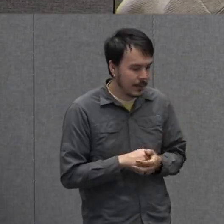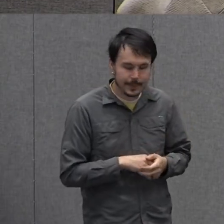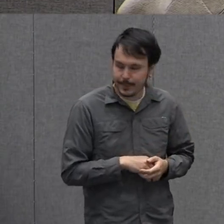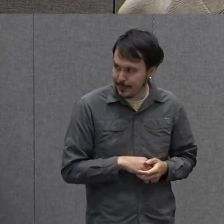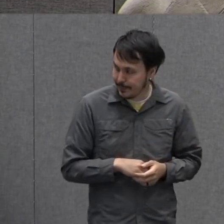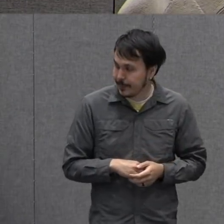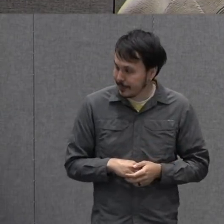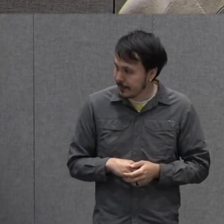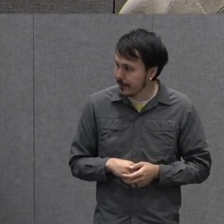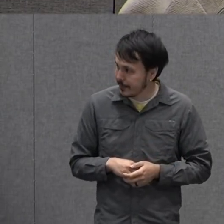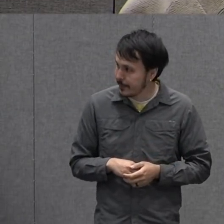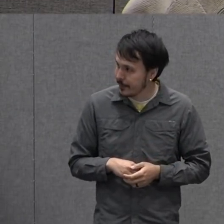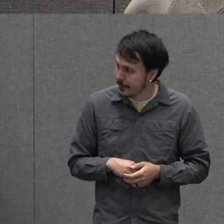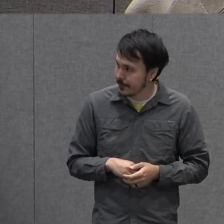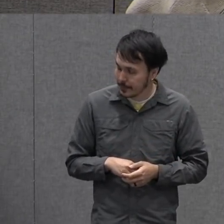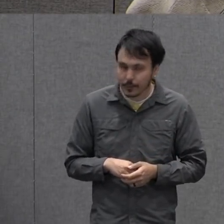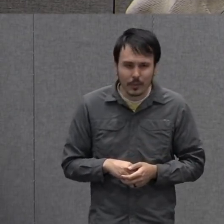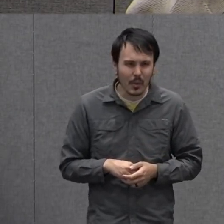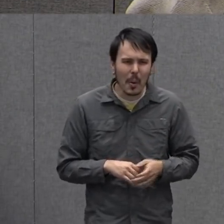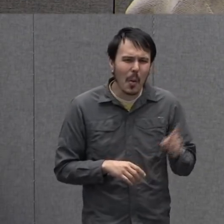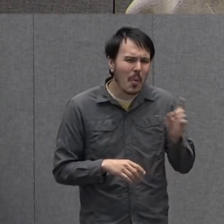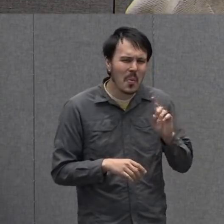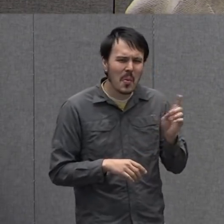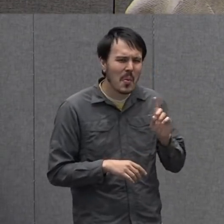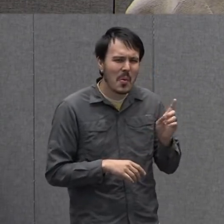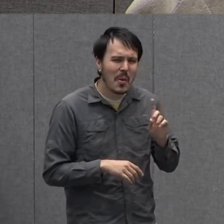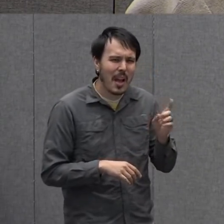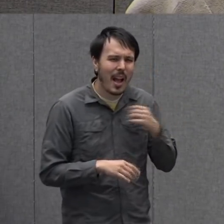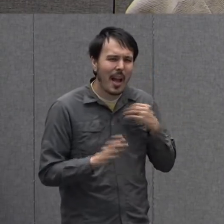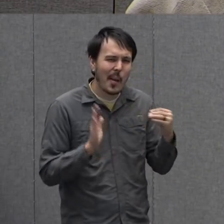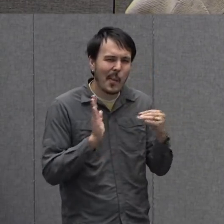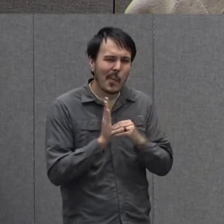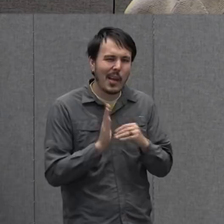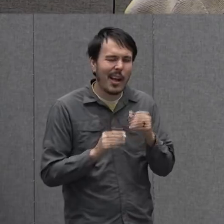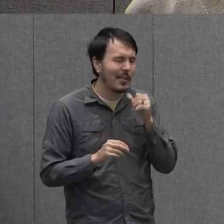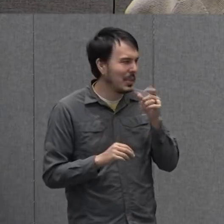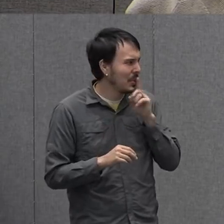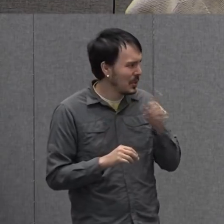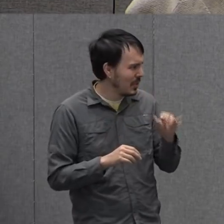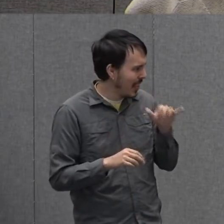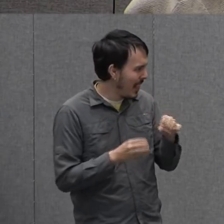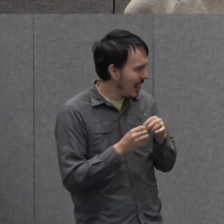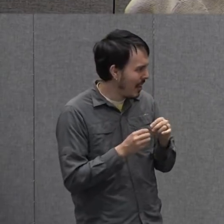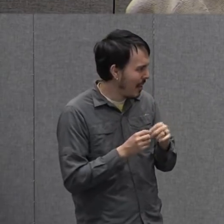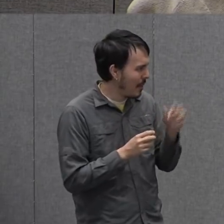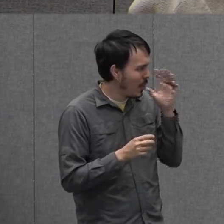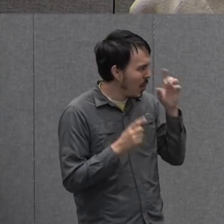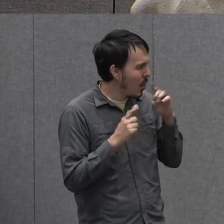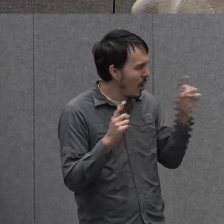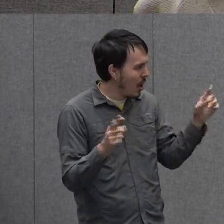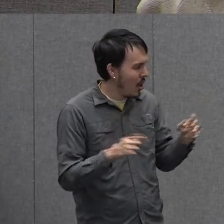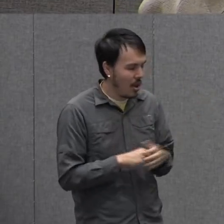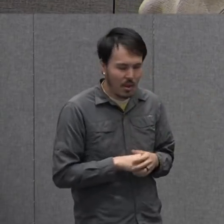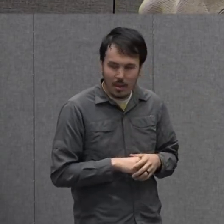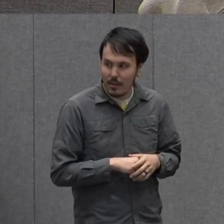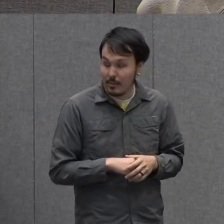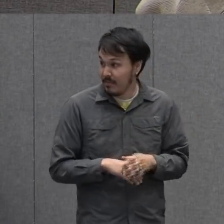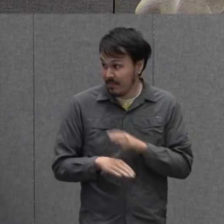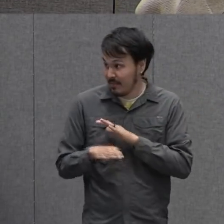But where could I go? I don't know if I could use that number. [Obenchain] Don't give her any hints.